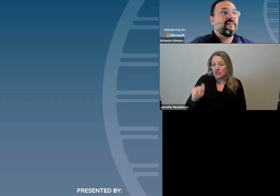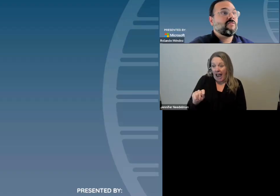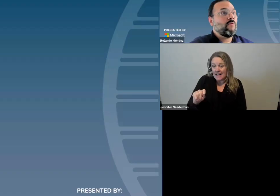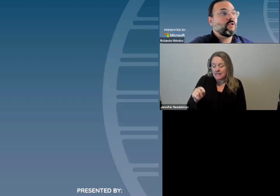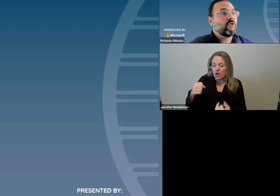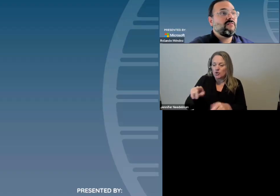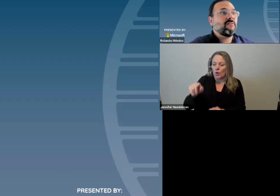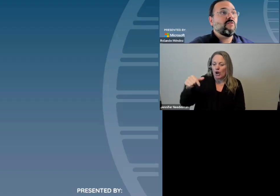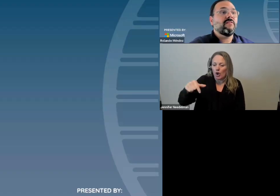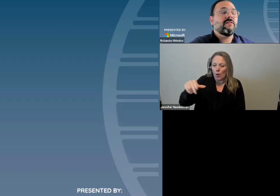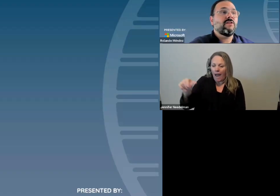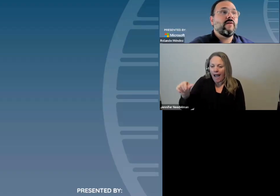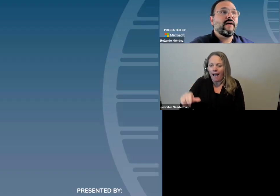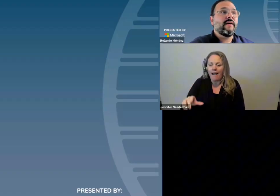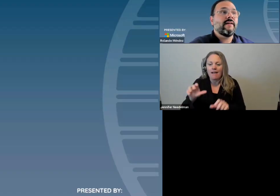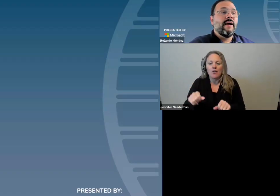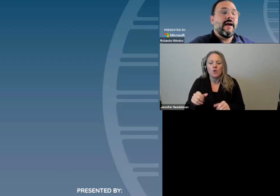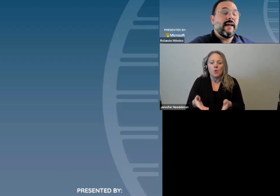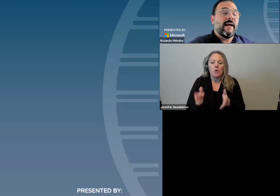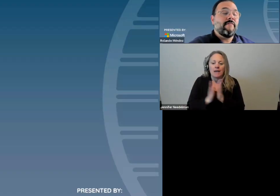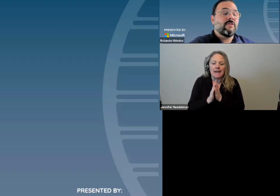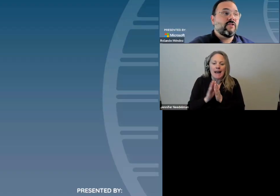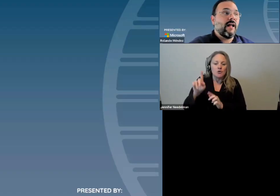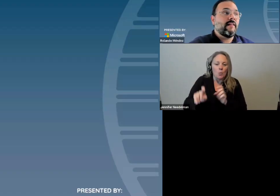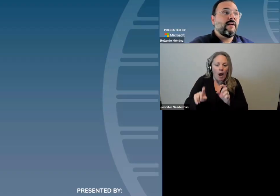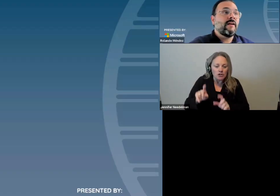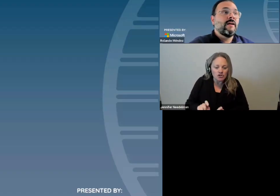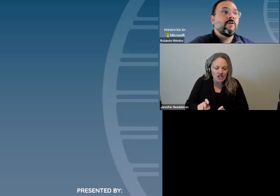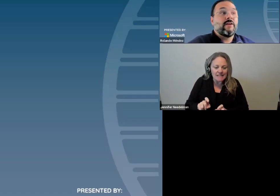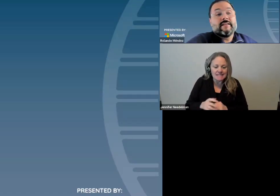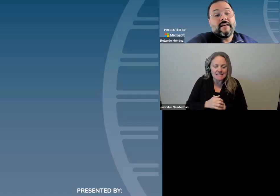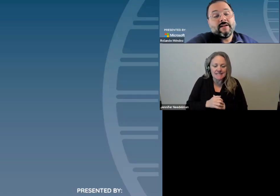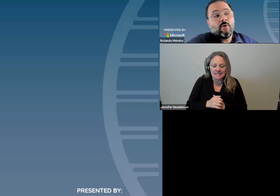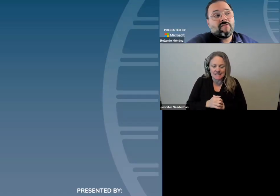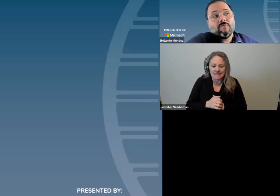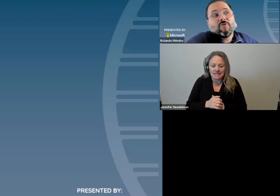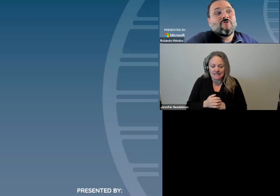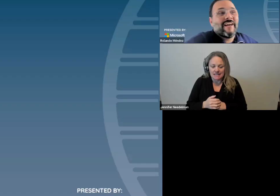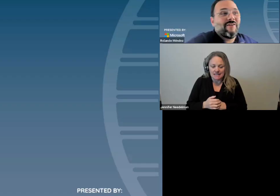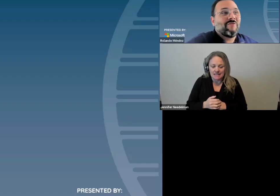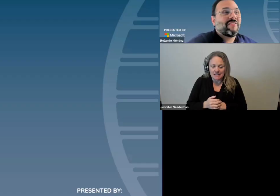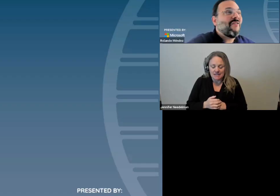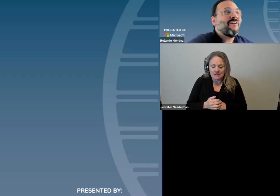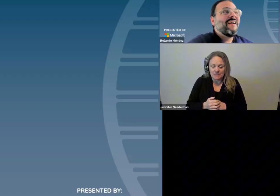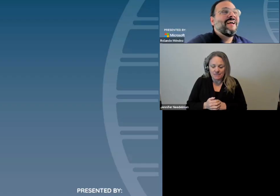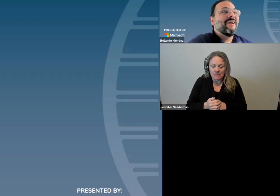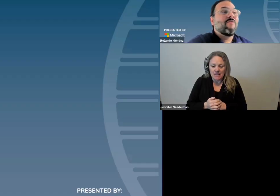You can ask questions using the Q&A functionality. You can take notes or don't take notes at all.